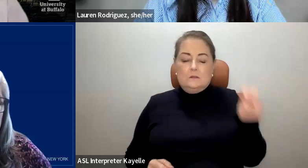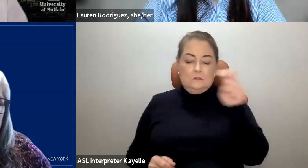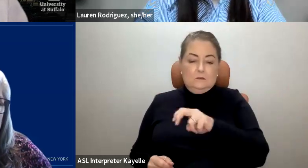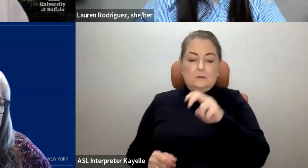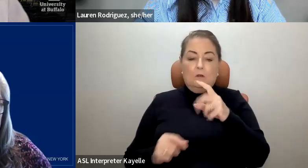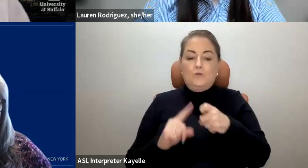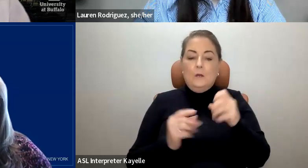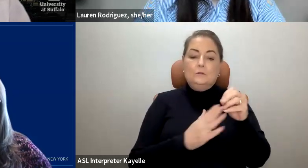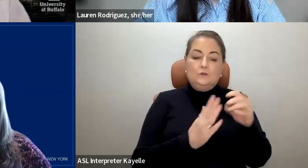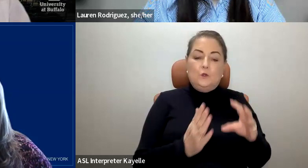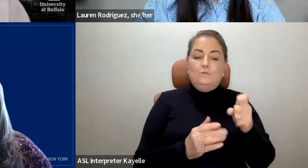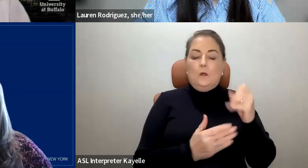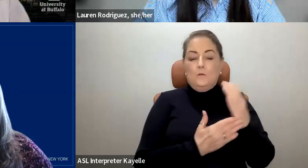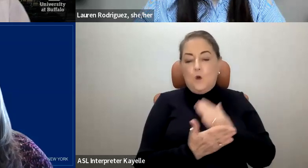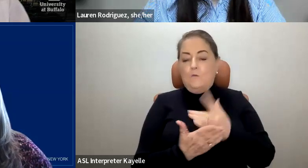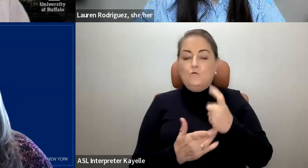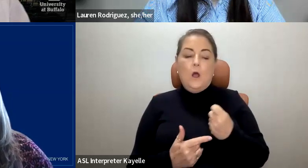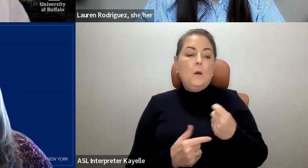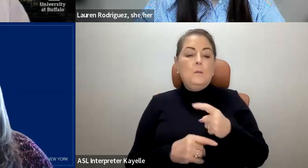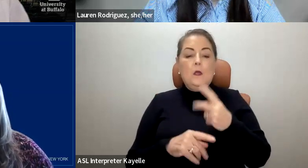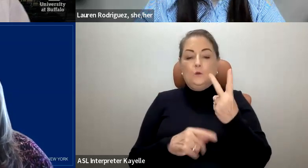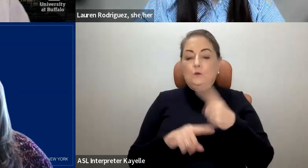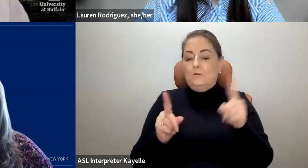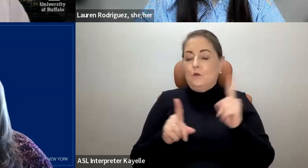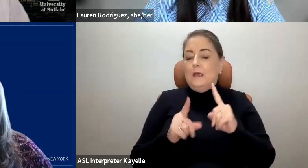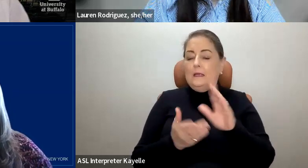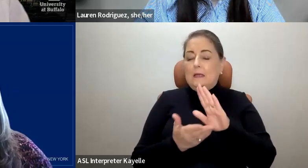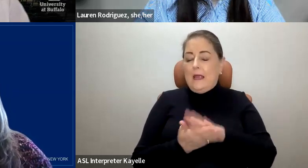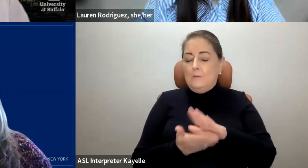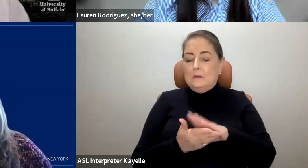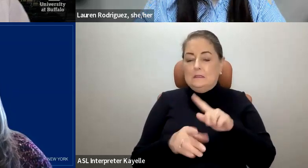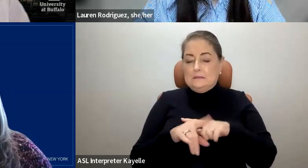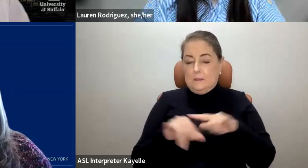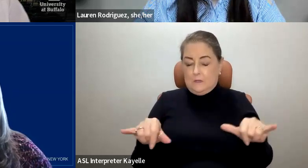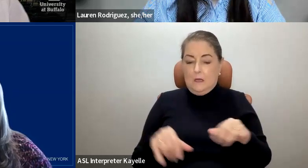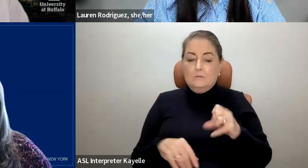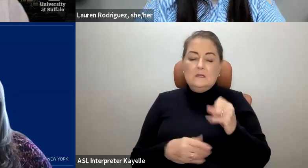enroll in courses from more than one campus at the same time. And just to give you a sense of some of the scope and the scale, we